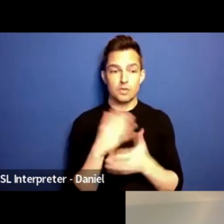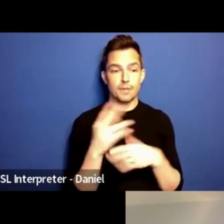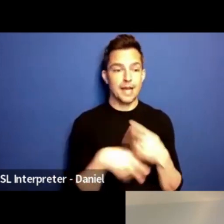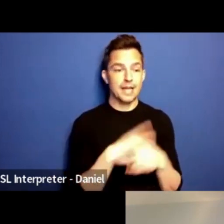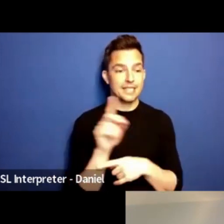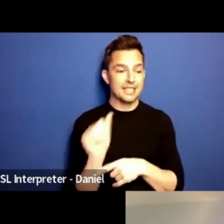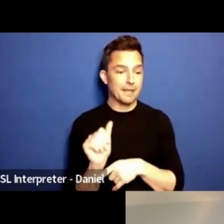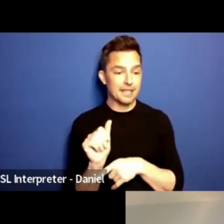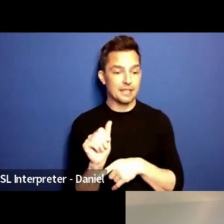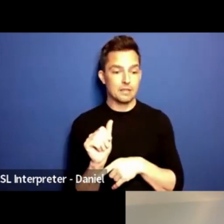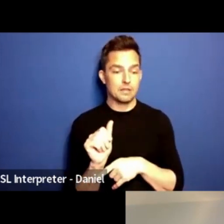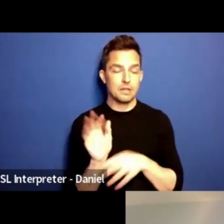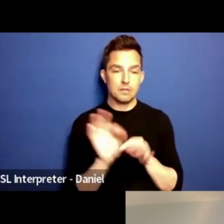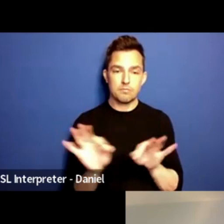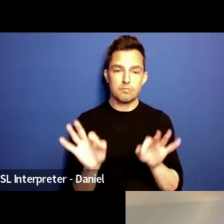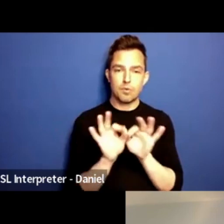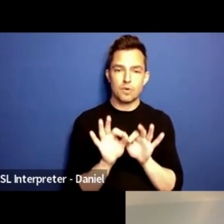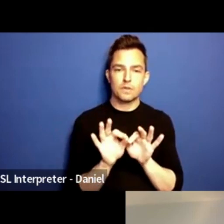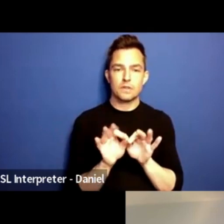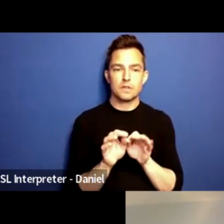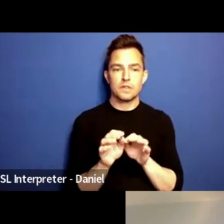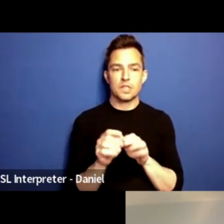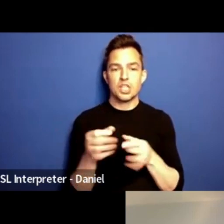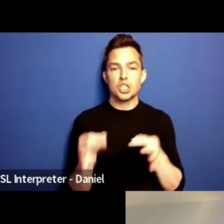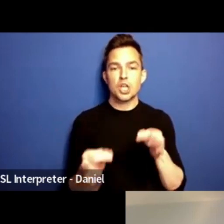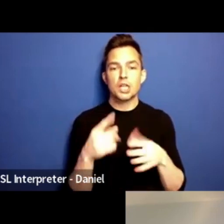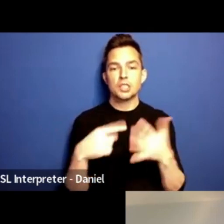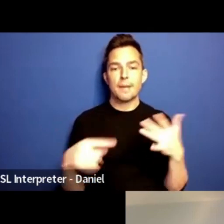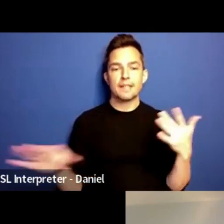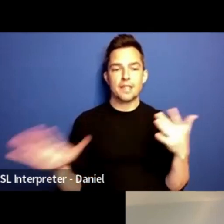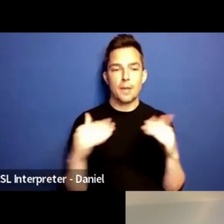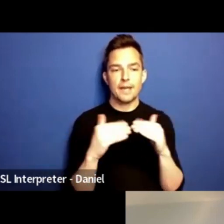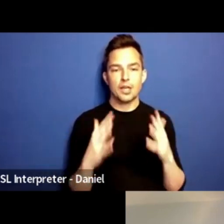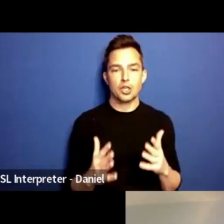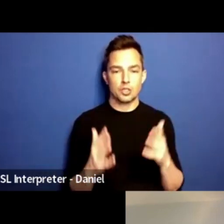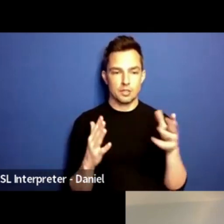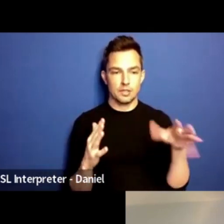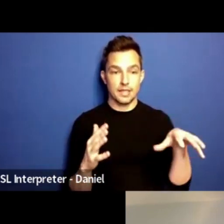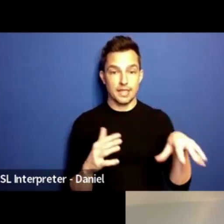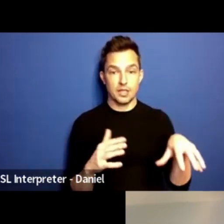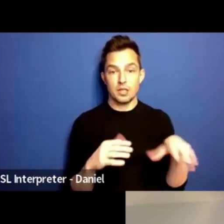that they get, you know, judged amongst their peers. Just like it's different, you know, appear in mental health court, you